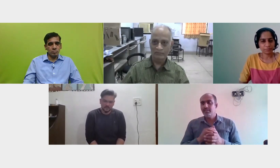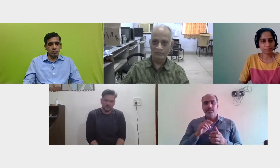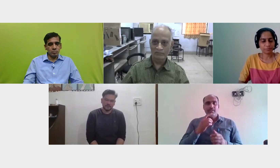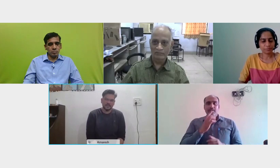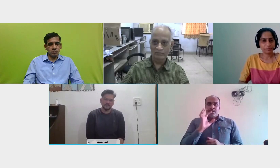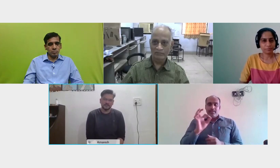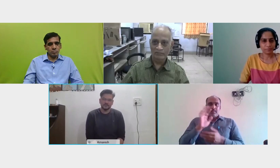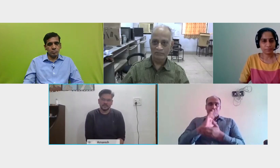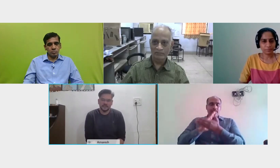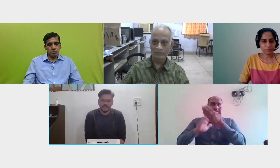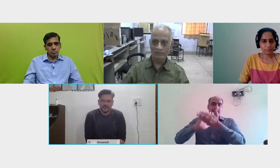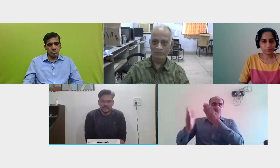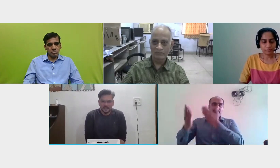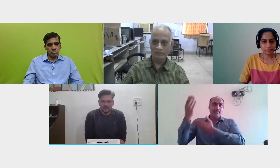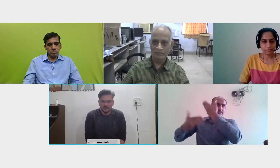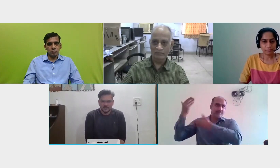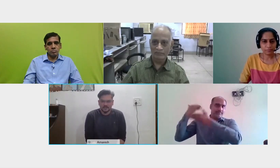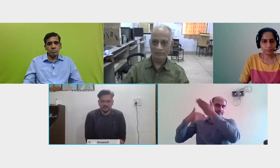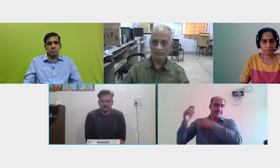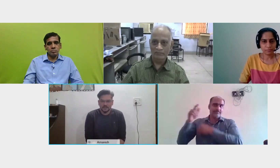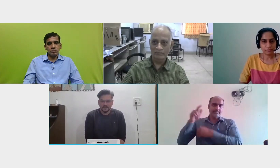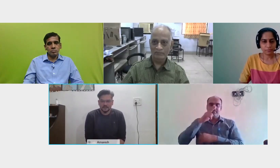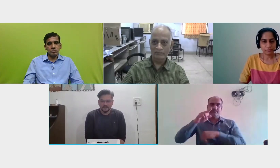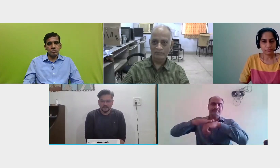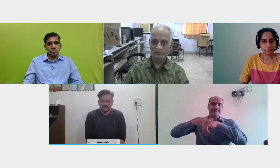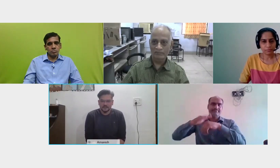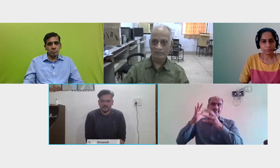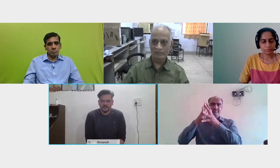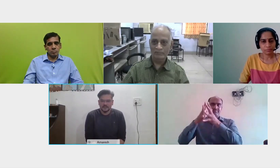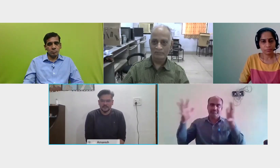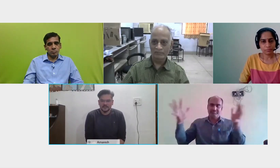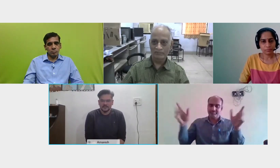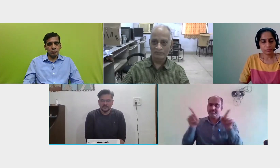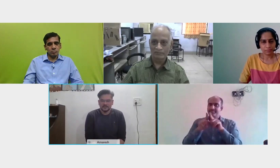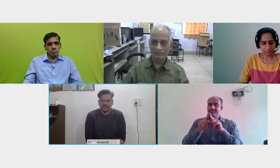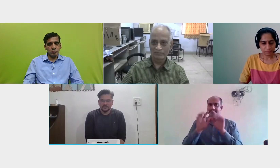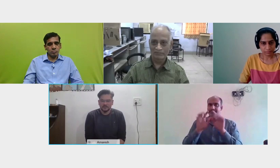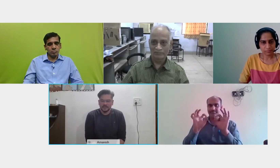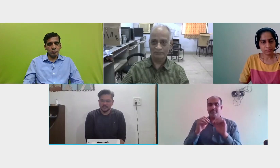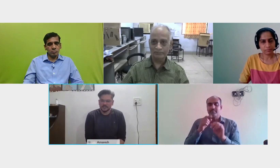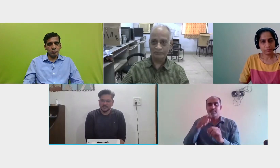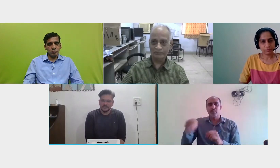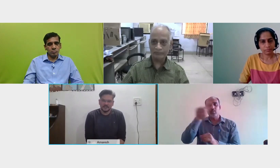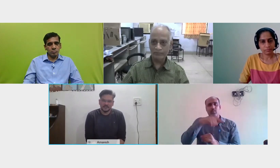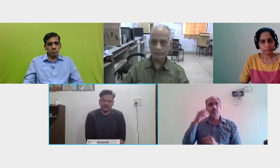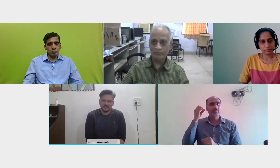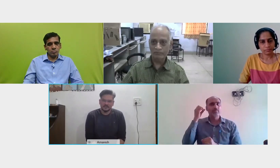thank you to all IIT students, welcome. And this is you know like Gopalakrishnan sir he